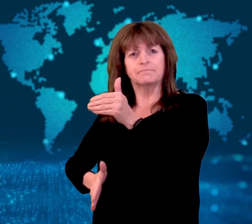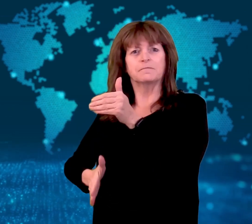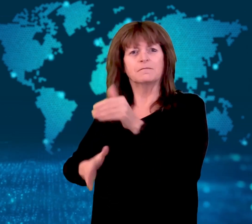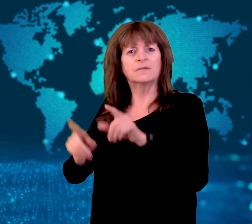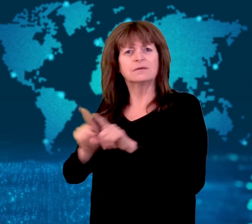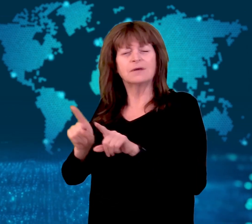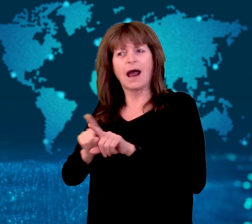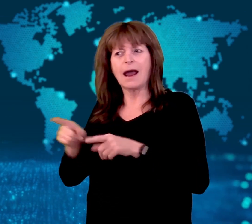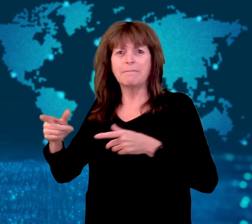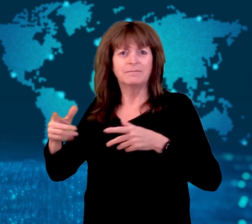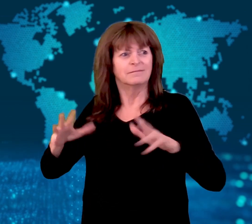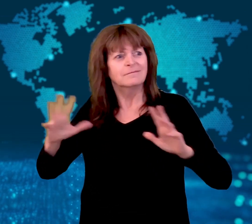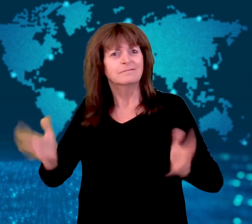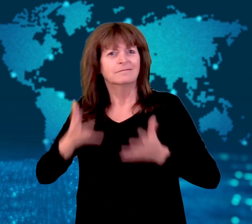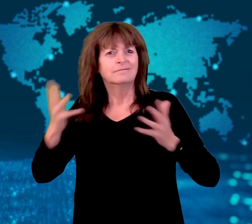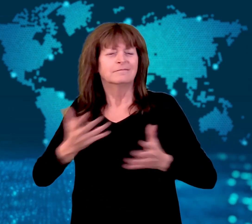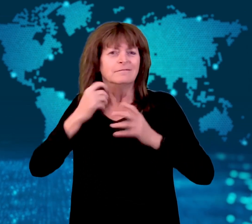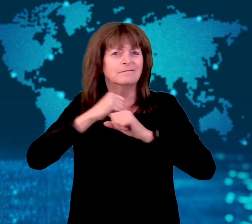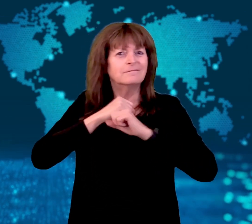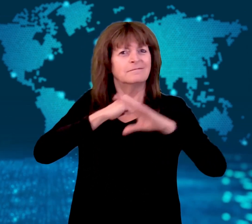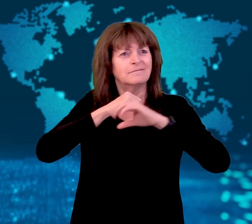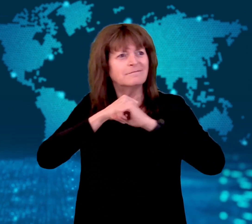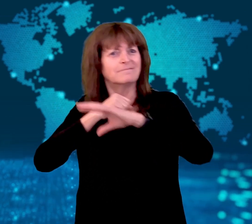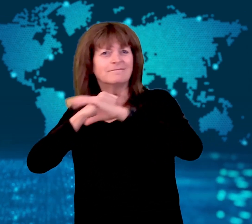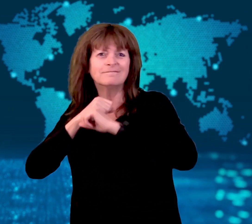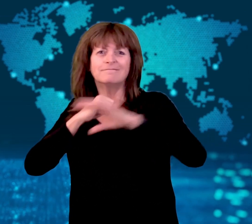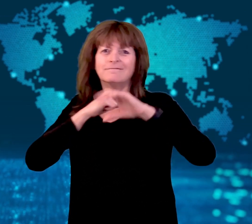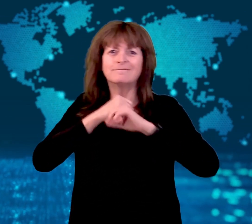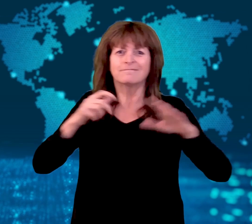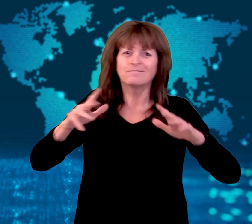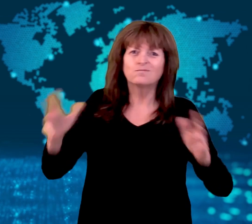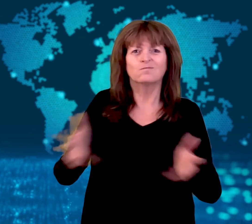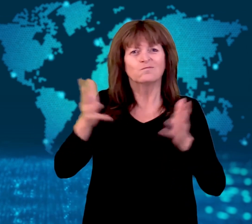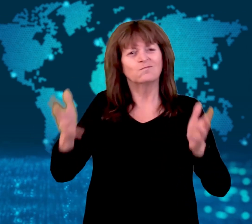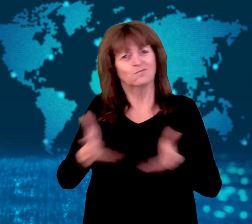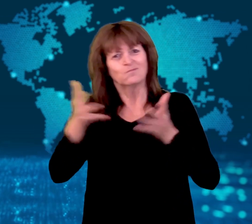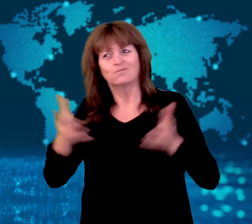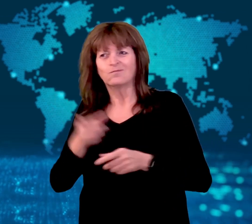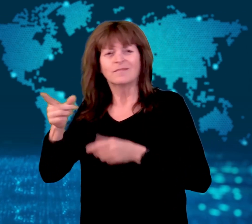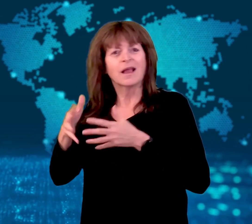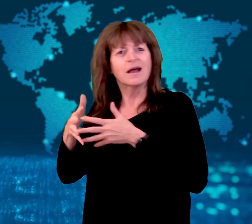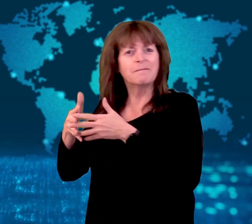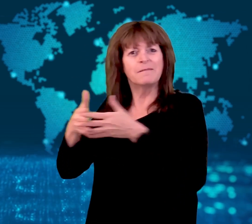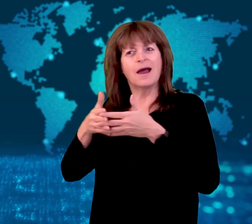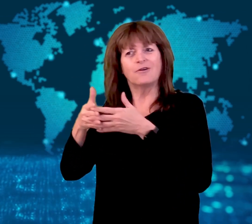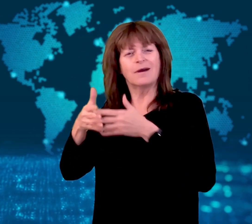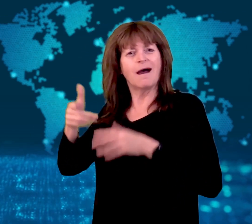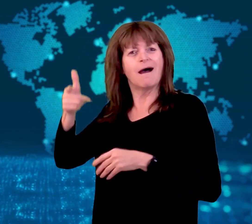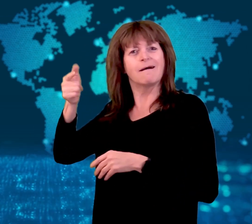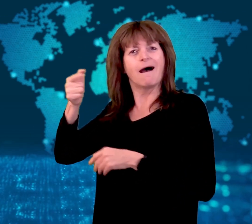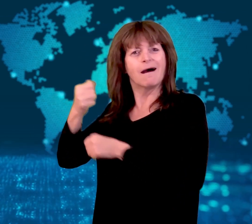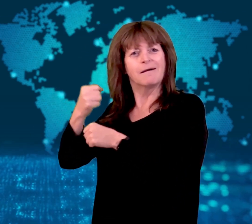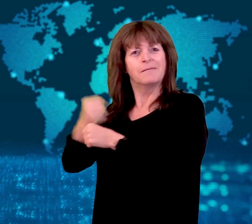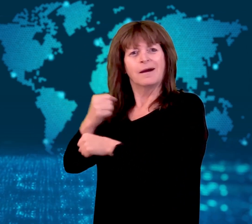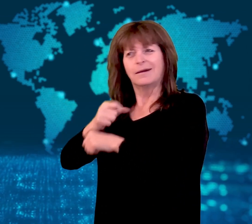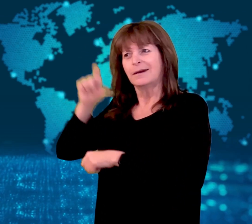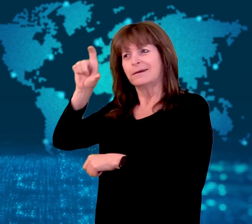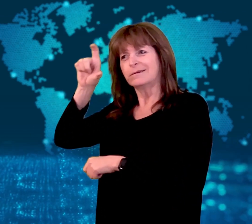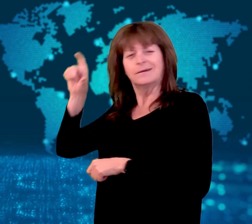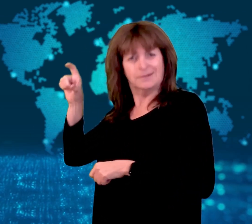Mexico claims it wants to end "inflammatory" marketing